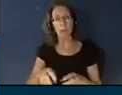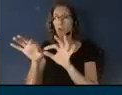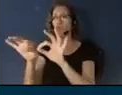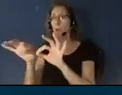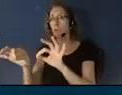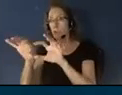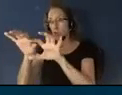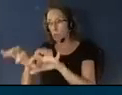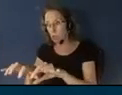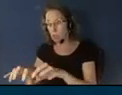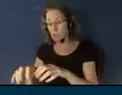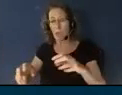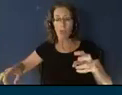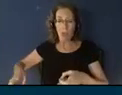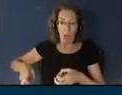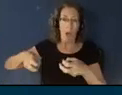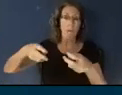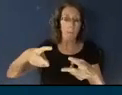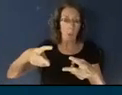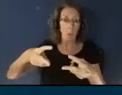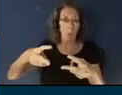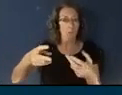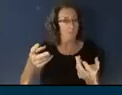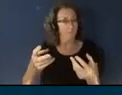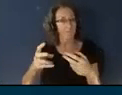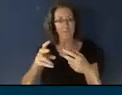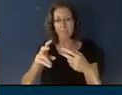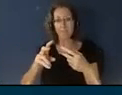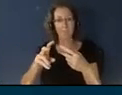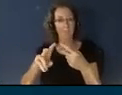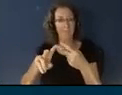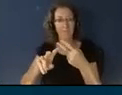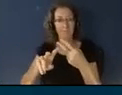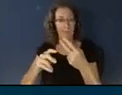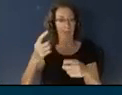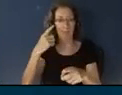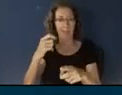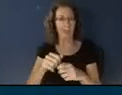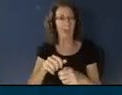and then upload it to some sort of the uh I believe we're using YouTube you can put